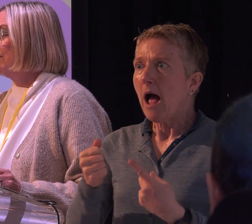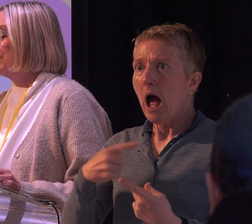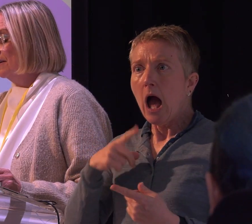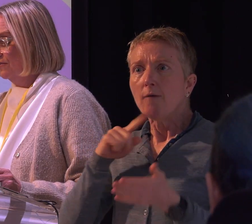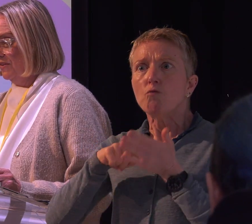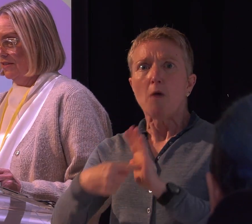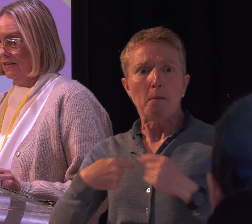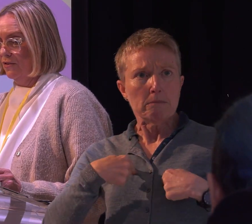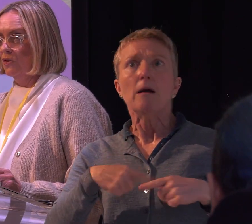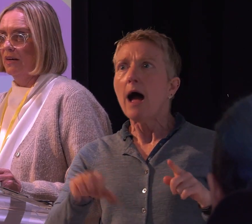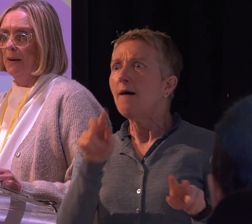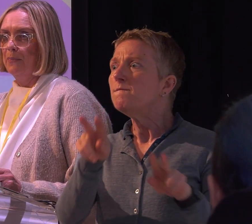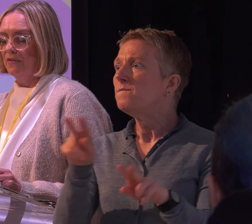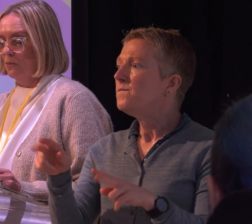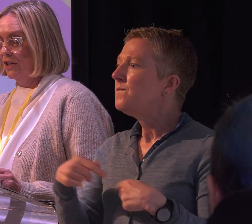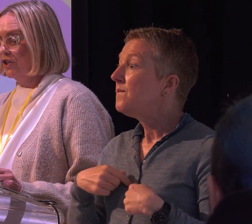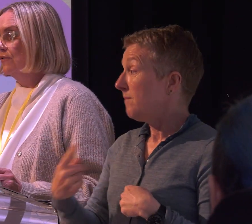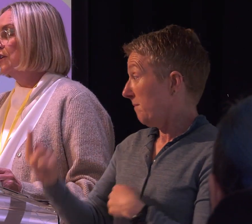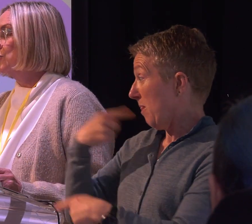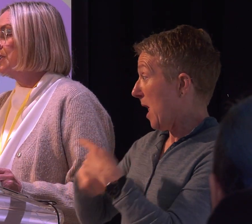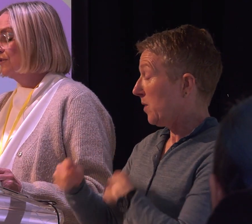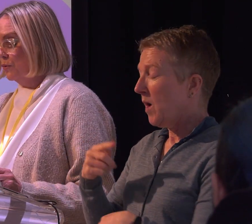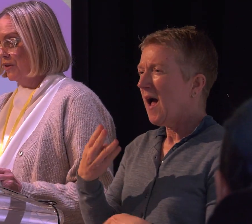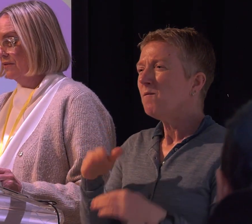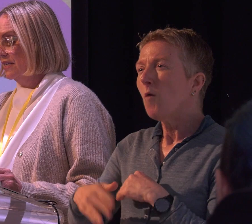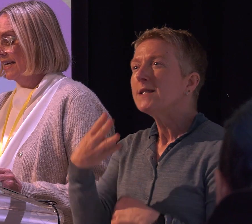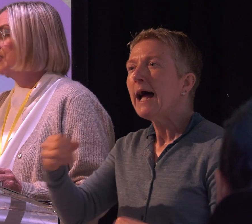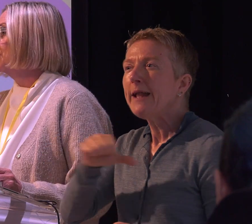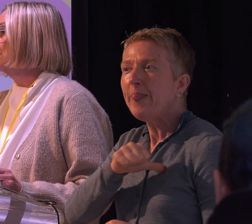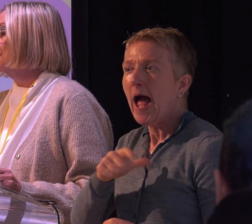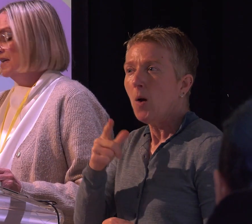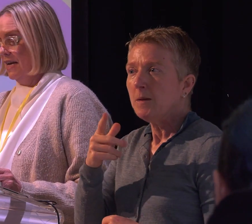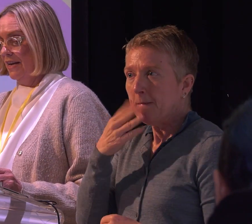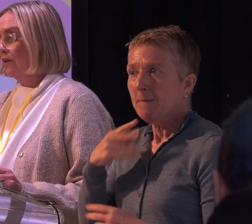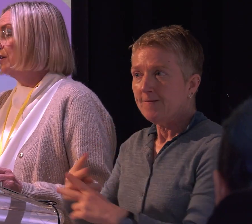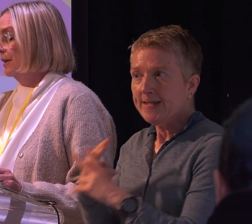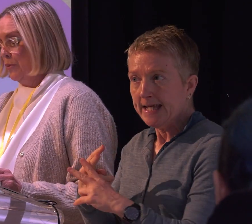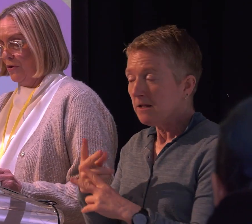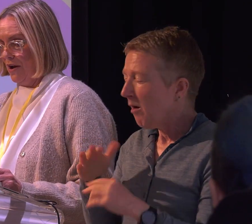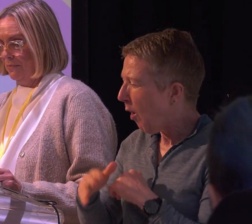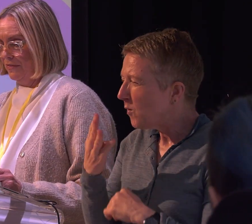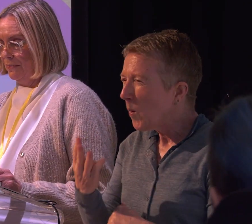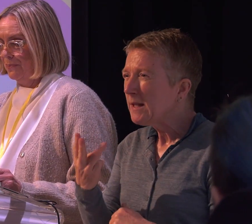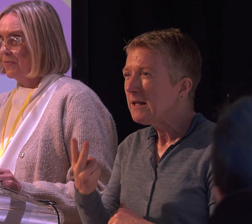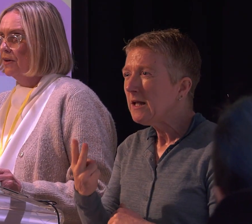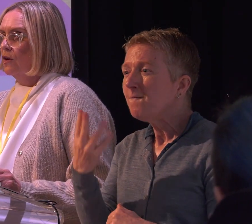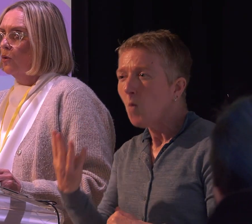welcomed 97,000 visitors onto our campus and we achieved over 24,000 engagements in our learning programmes.